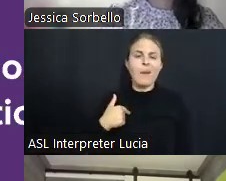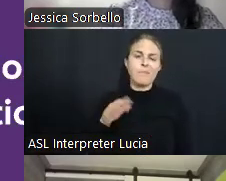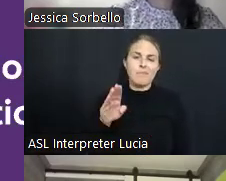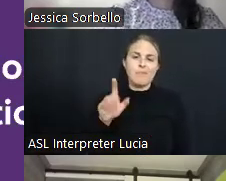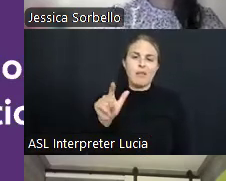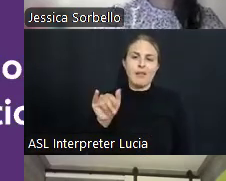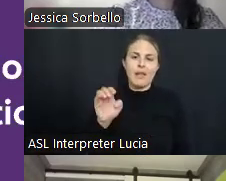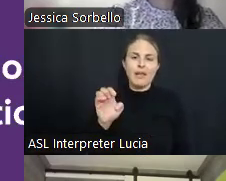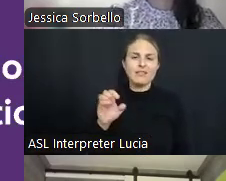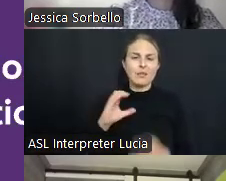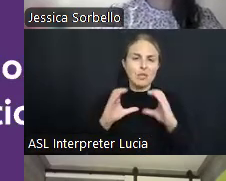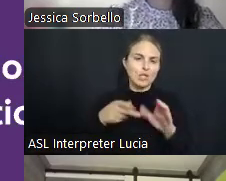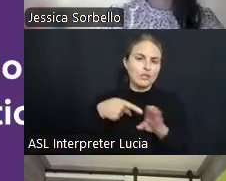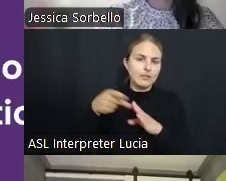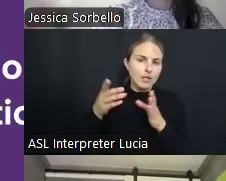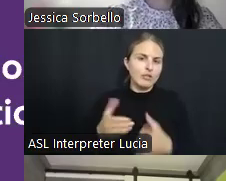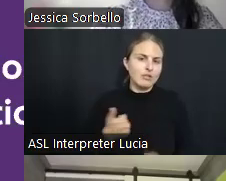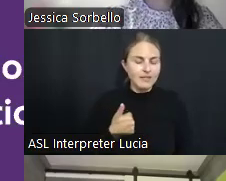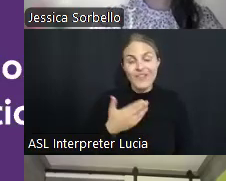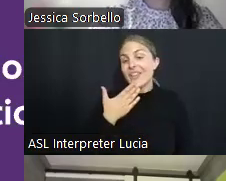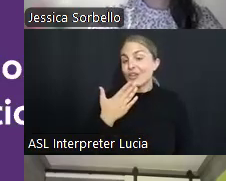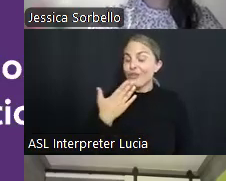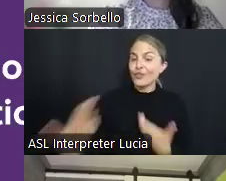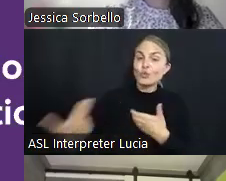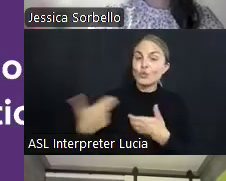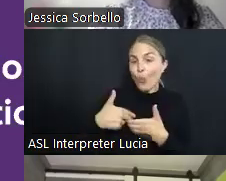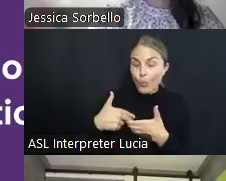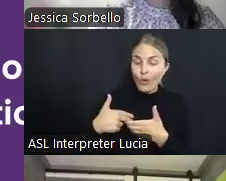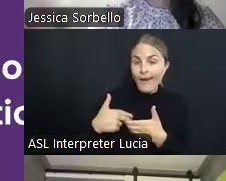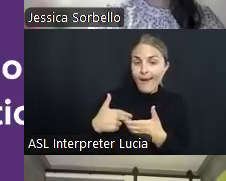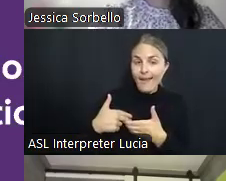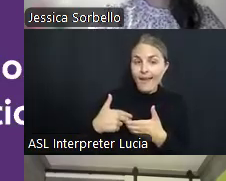for what should be a very interesting presentation about